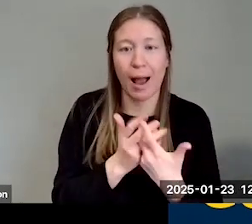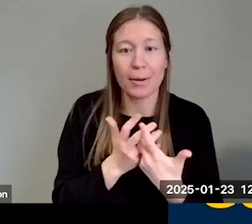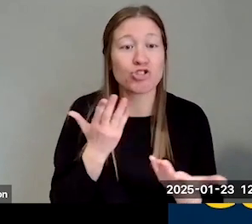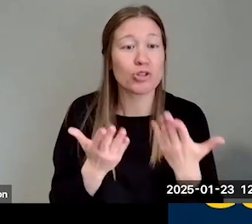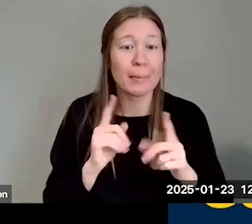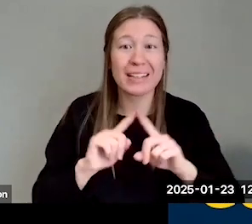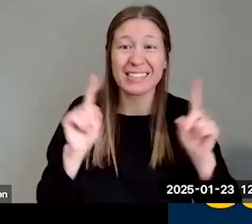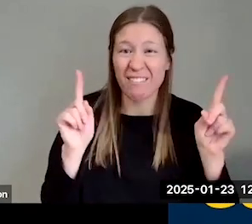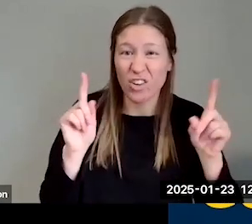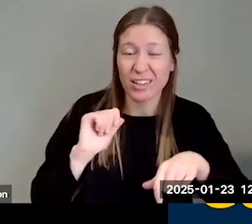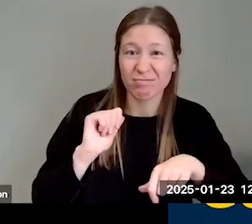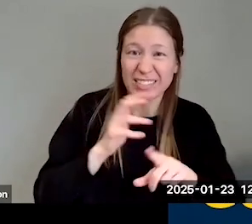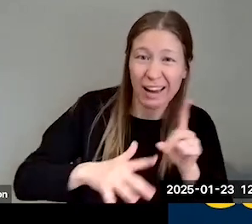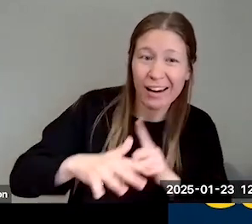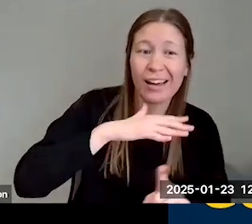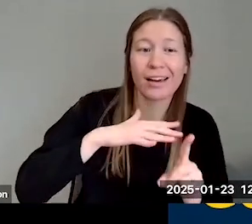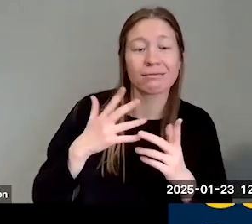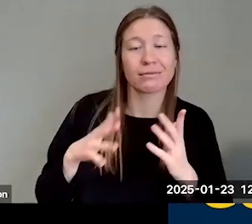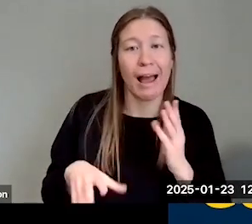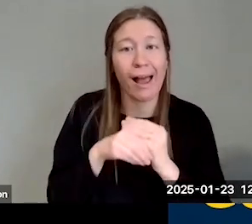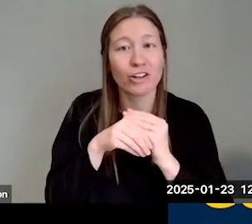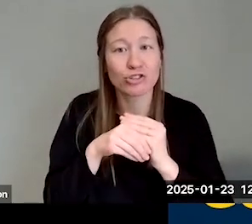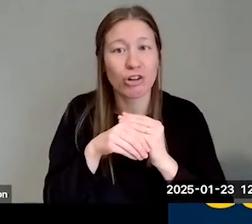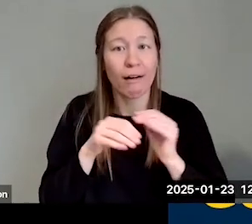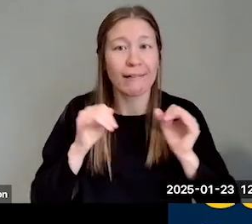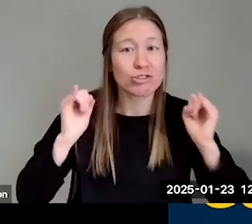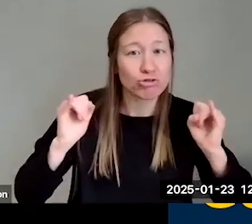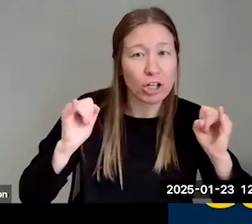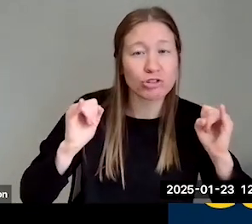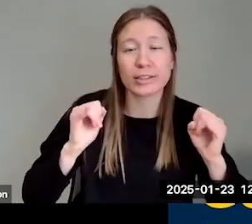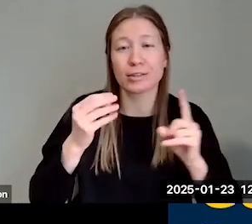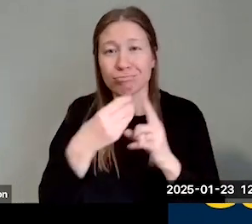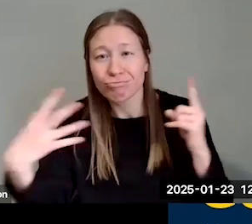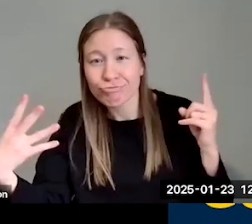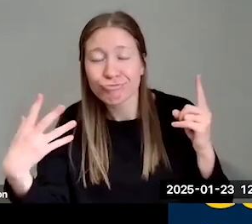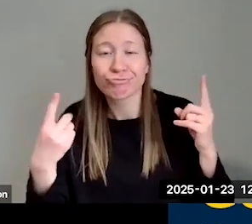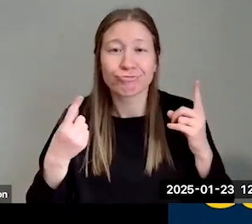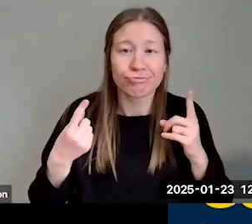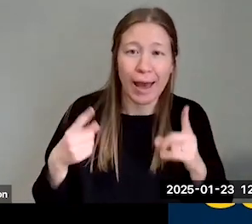again, additional instructions being provided during the interview phase.